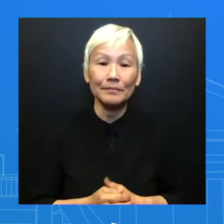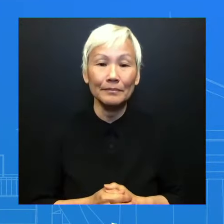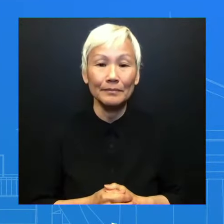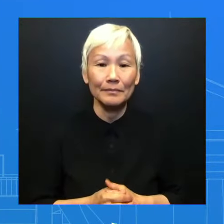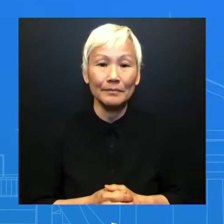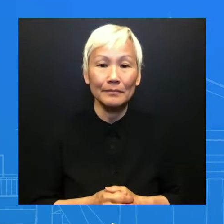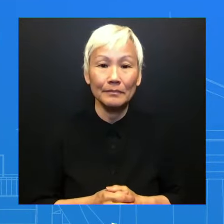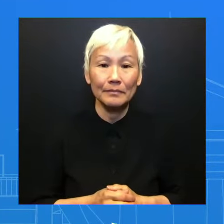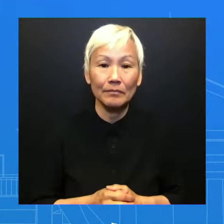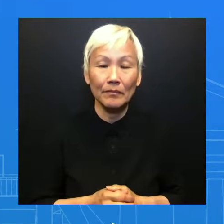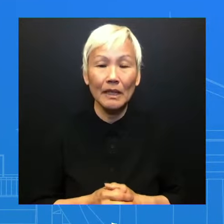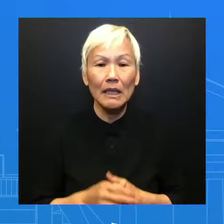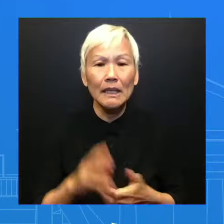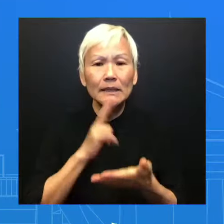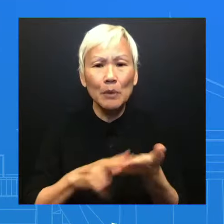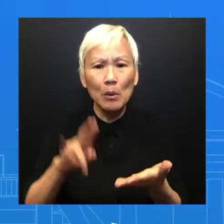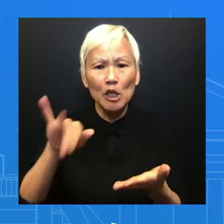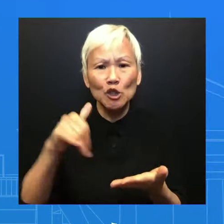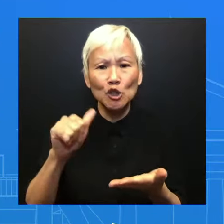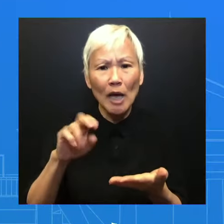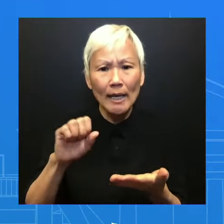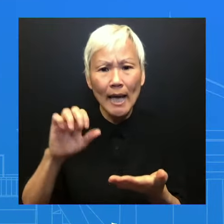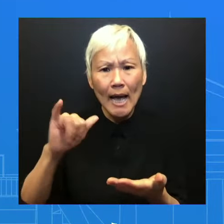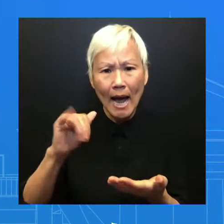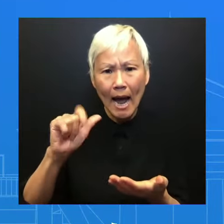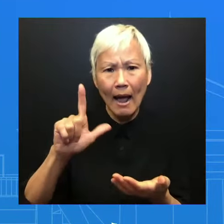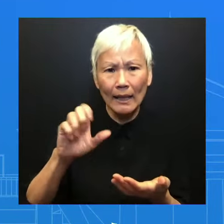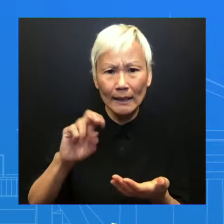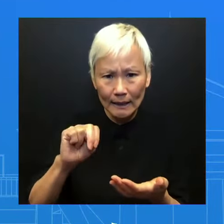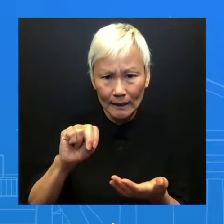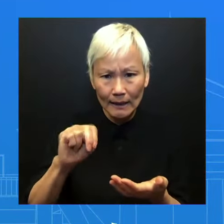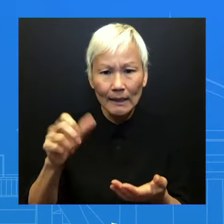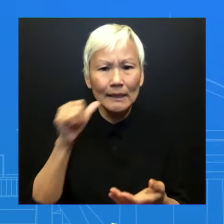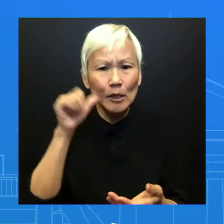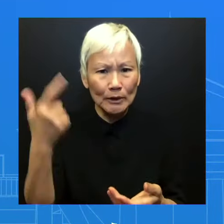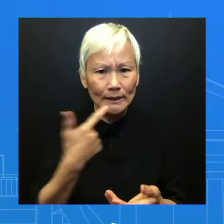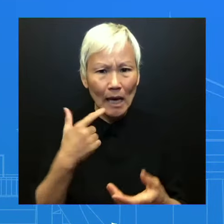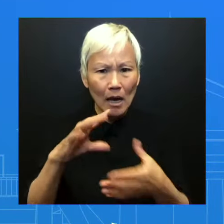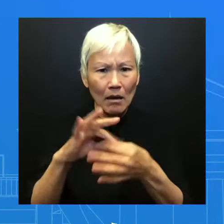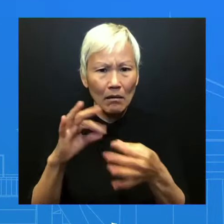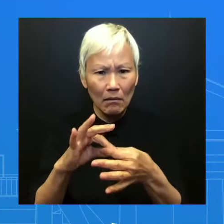a more precise X-date for default. Have you -- has the White House gotten any indication